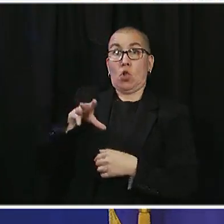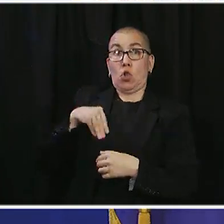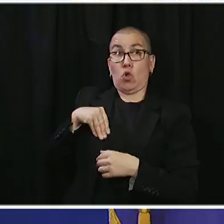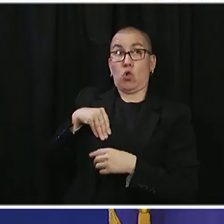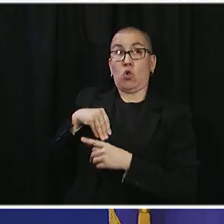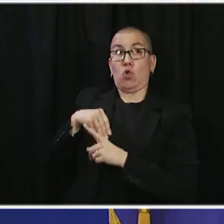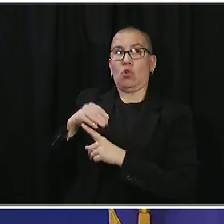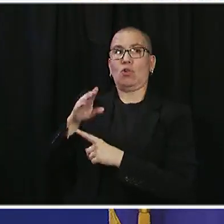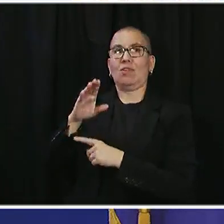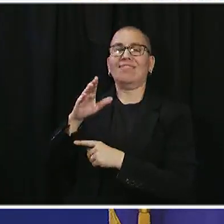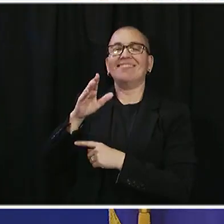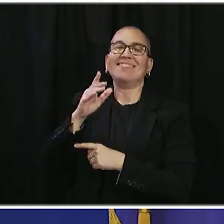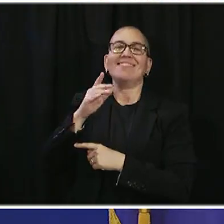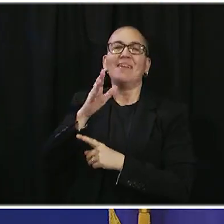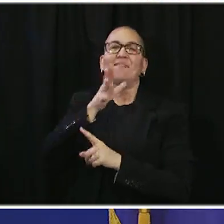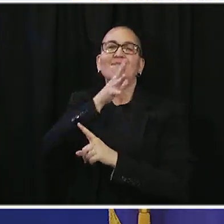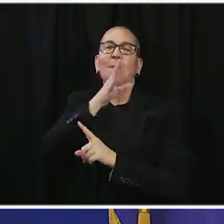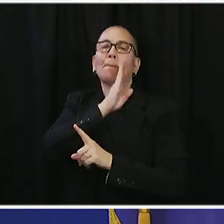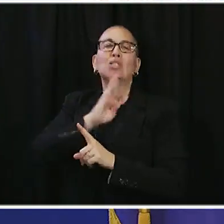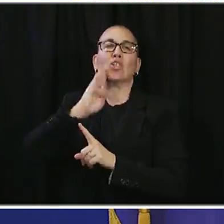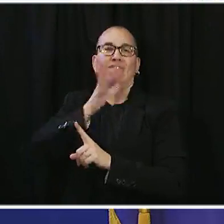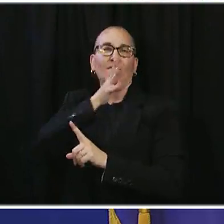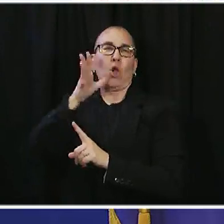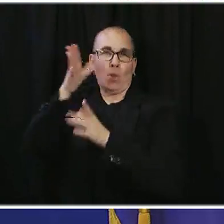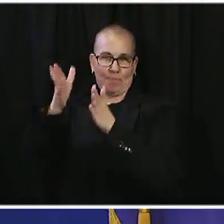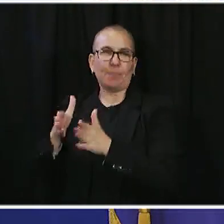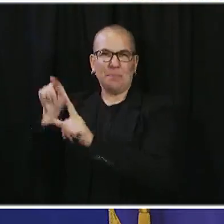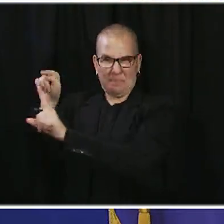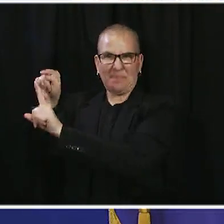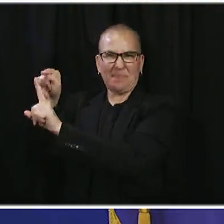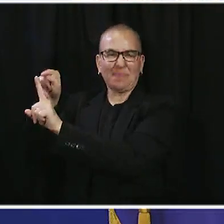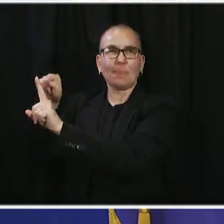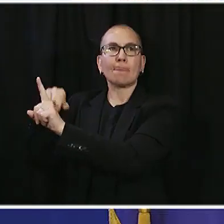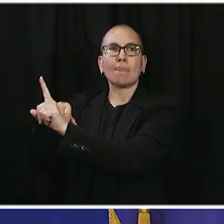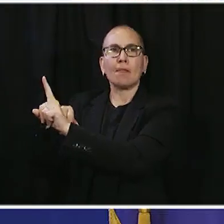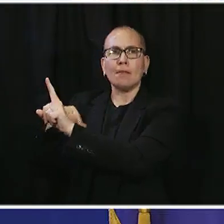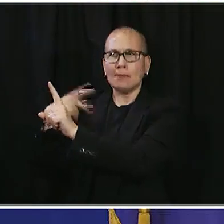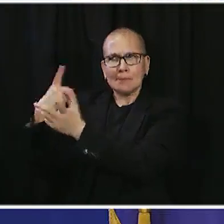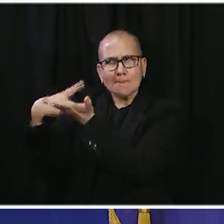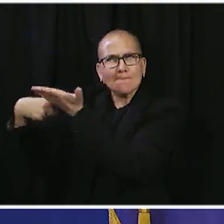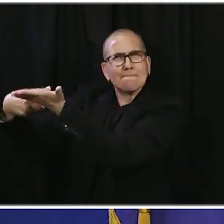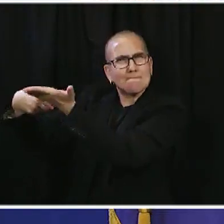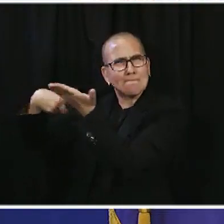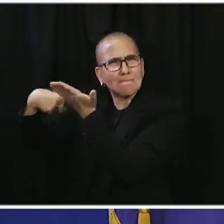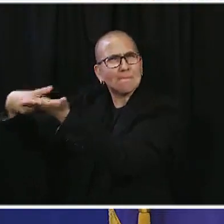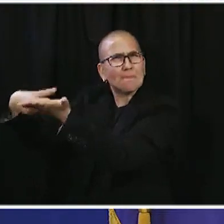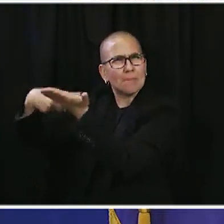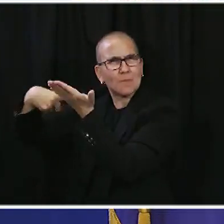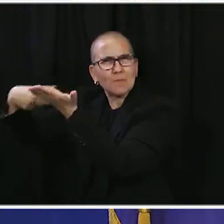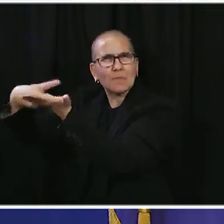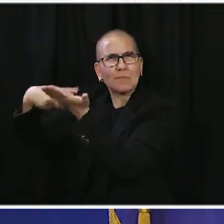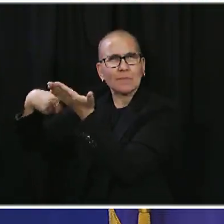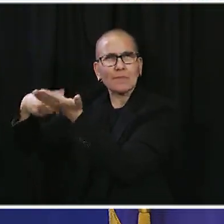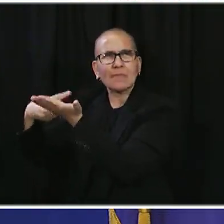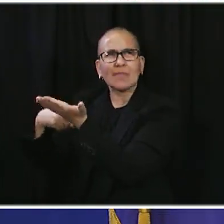ABOUT MANY THINGS THAT FACTOR INTO RESTAURANTS, THEY'RE ALWAYS VERY THIN LINE. IT'S ALWAYS VERY DIFFICULT AND A DISRUPTION LIKE THIS IS UNPRECEDENTED IN THE INDUSTRY.